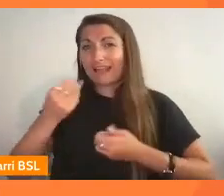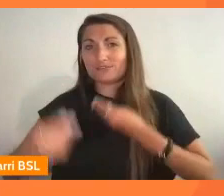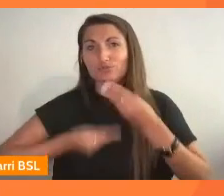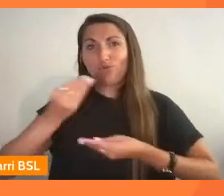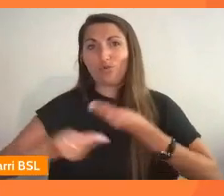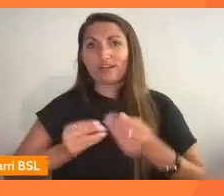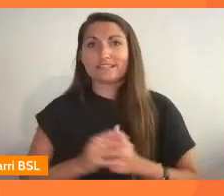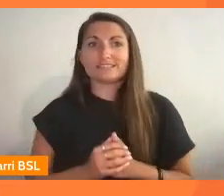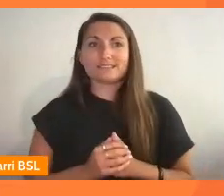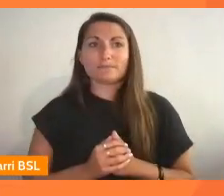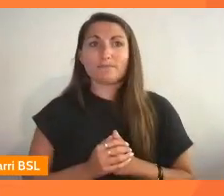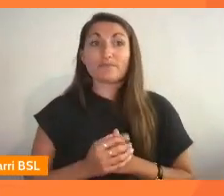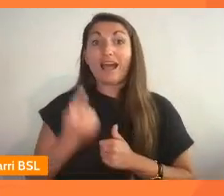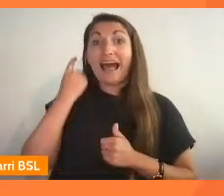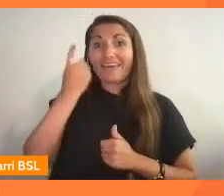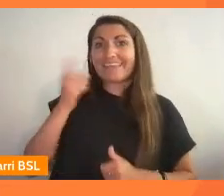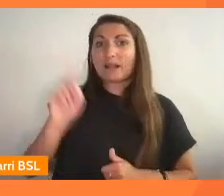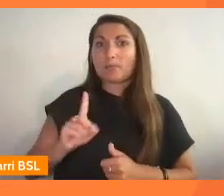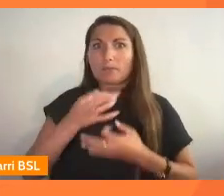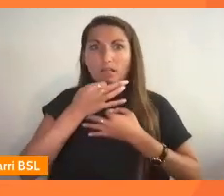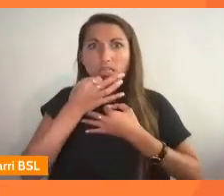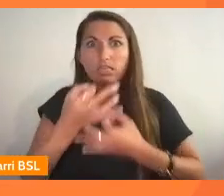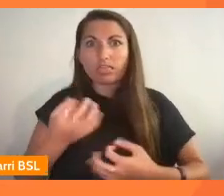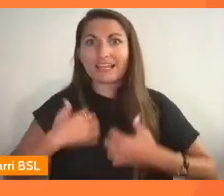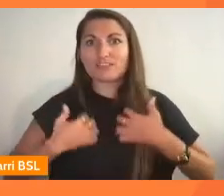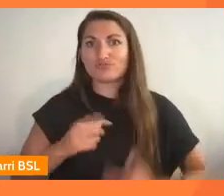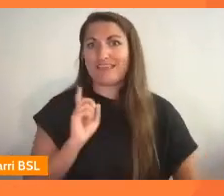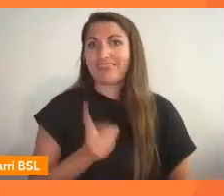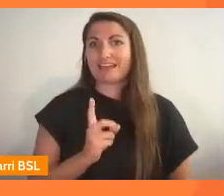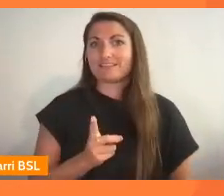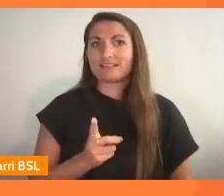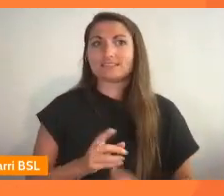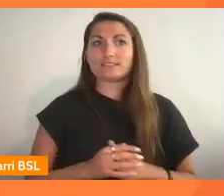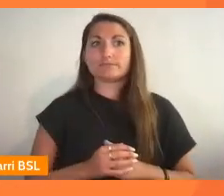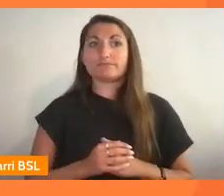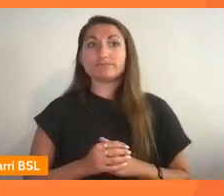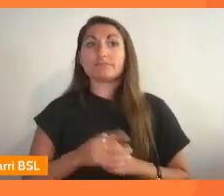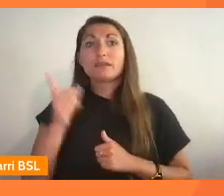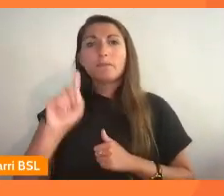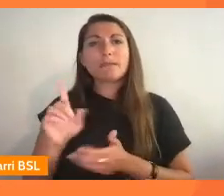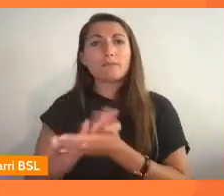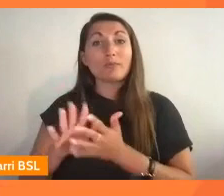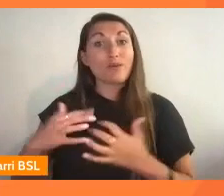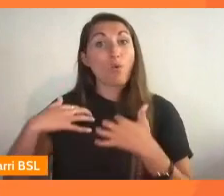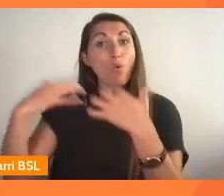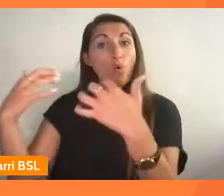And I think that is what people are really interested in. People, as in audiences, because they want to find those stories